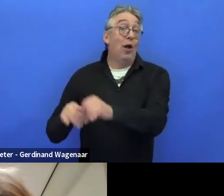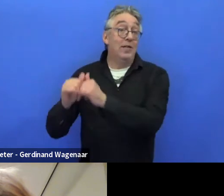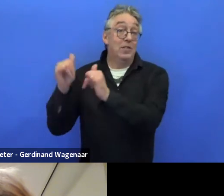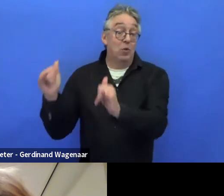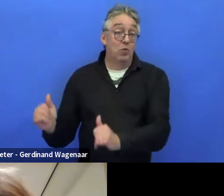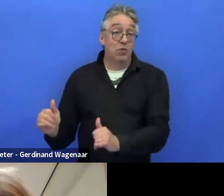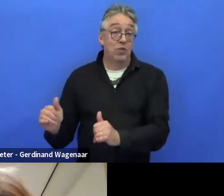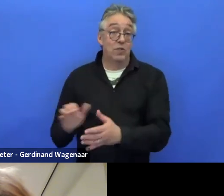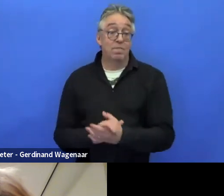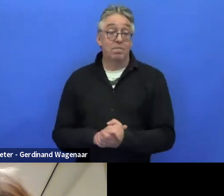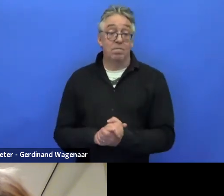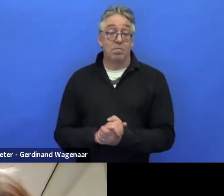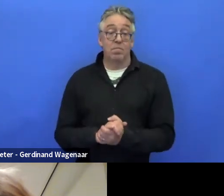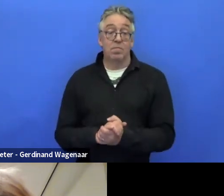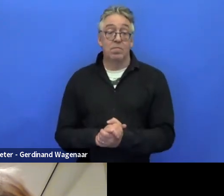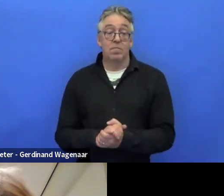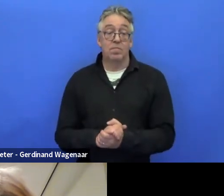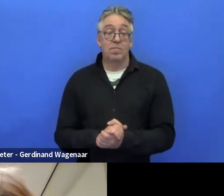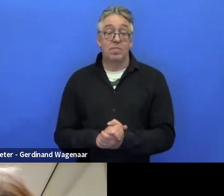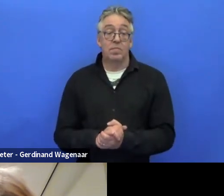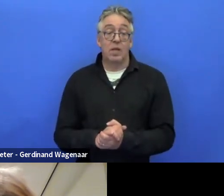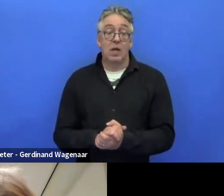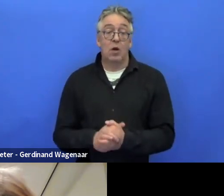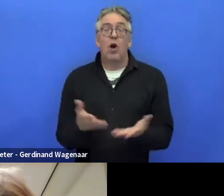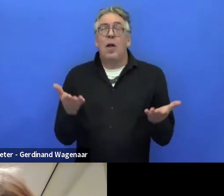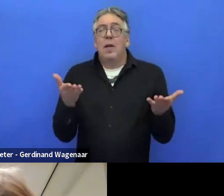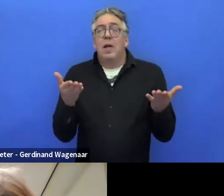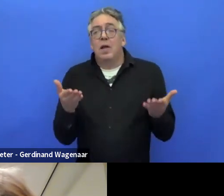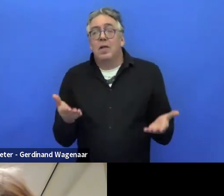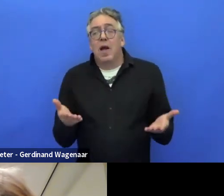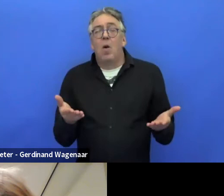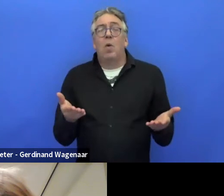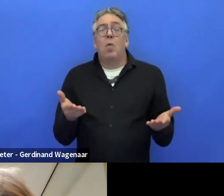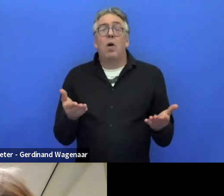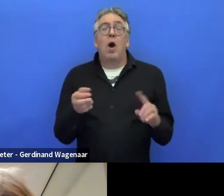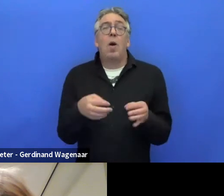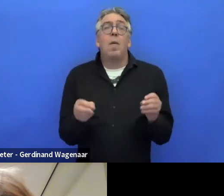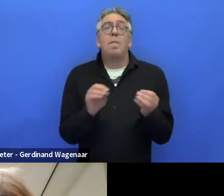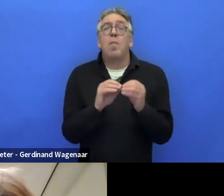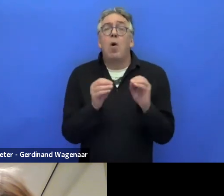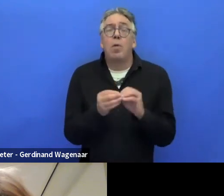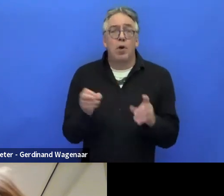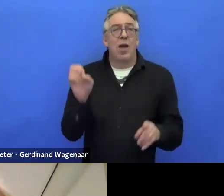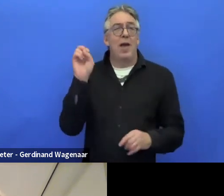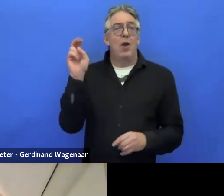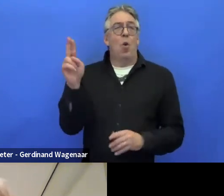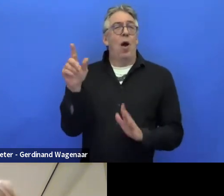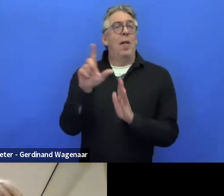but this case was about a different thing. Not about the Legal Service Note and concerned another country,